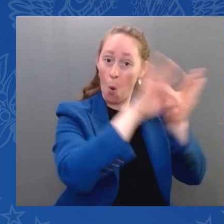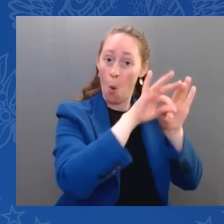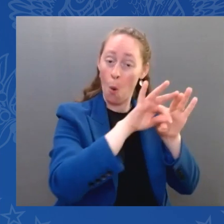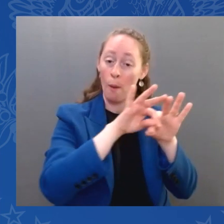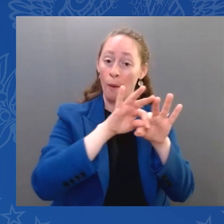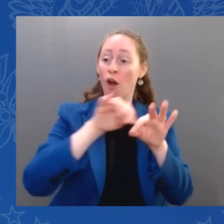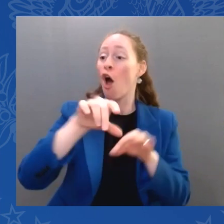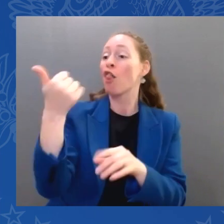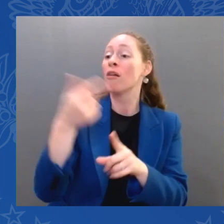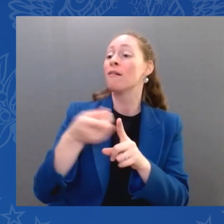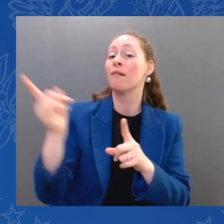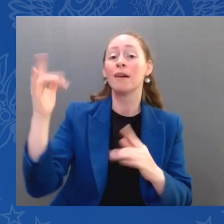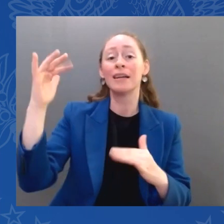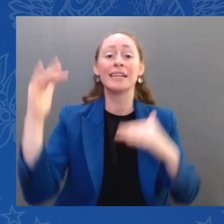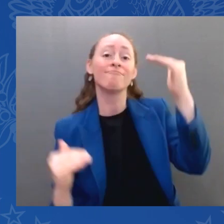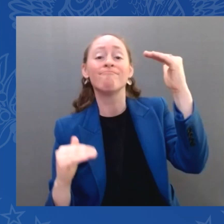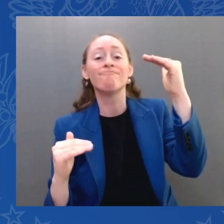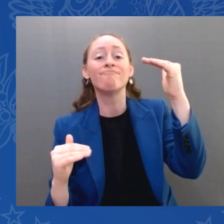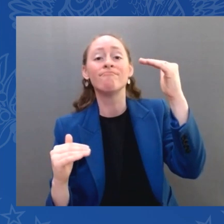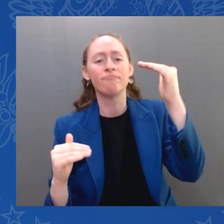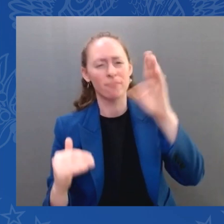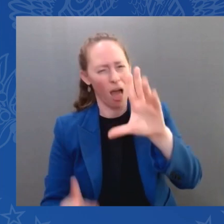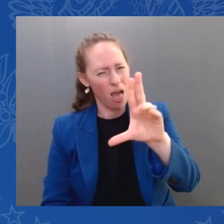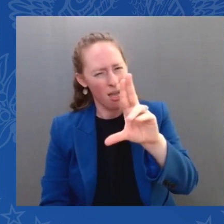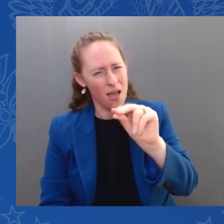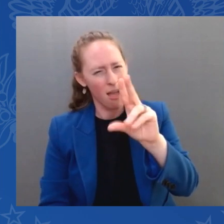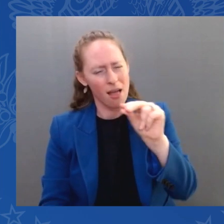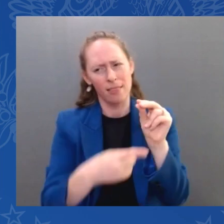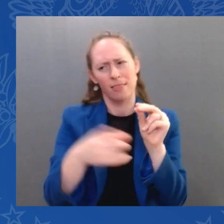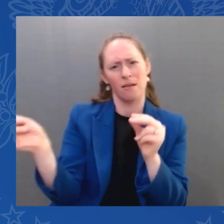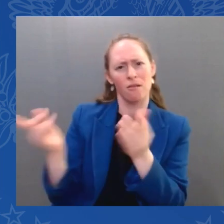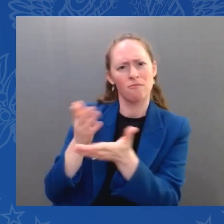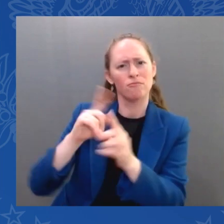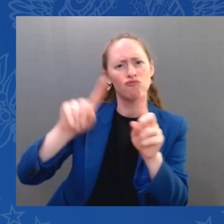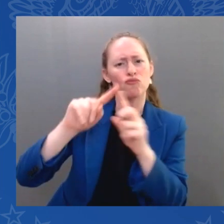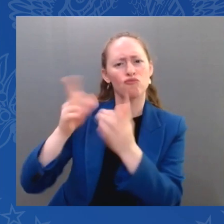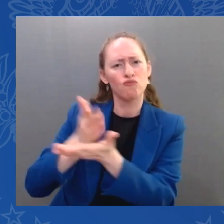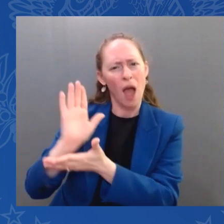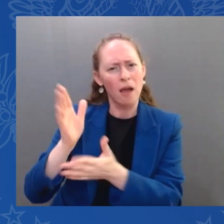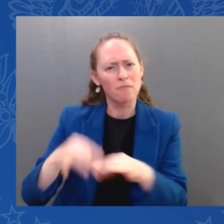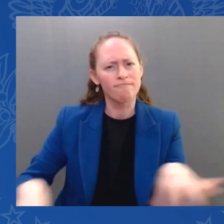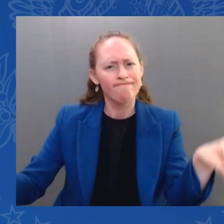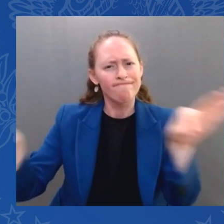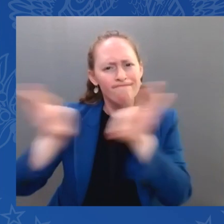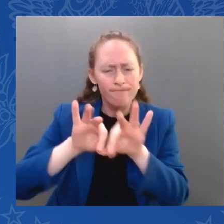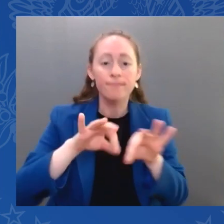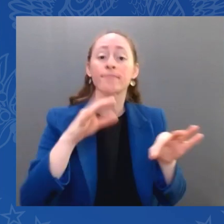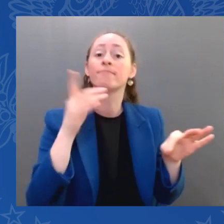is that we obey the laws and customs that ensure what that Fra- -- what the Framers called "domestic tranquility."